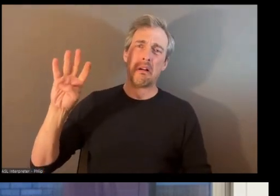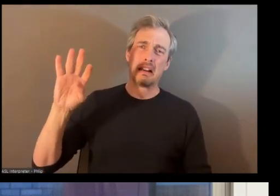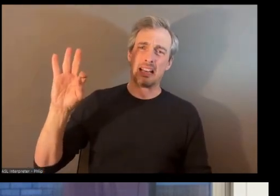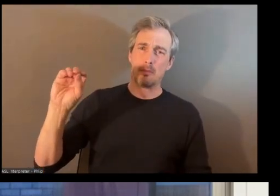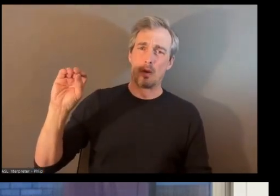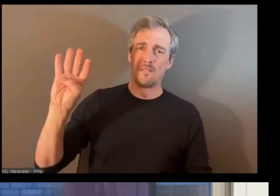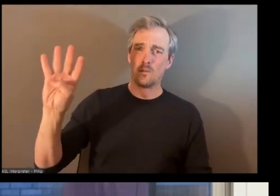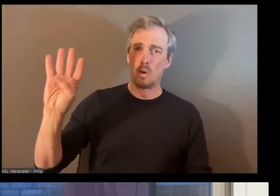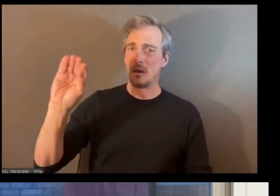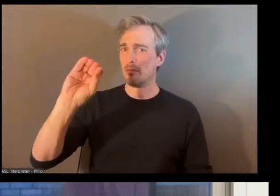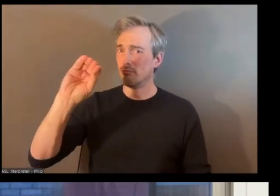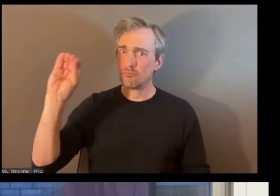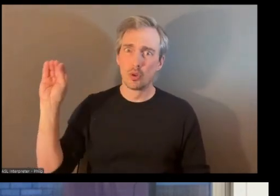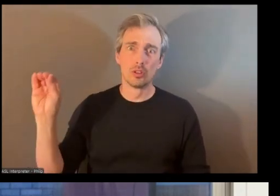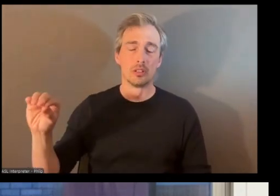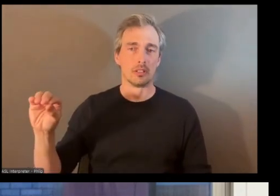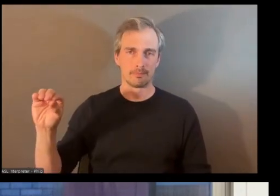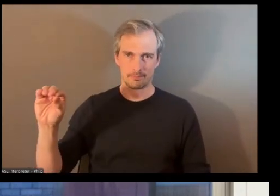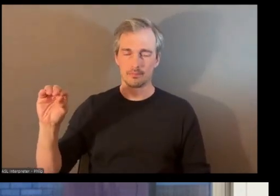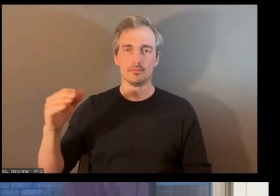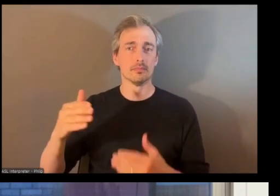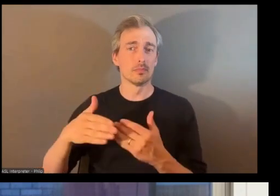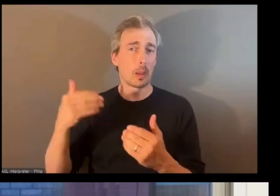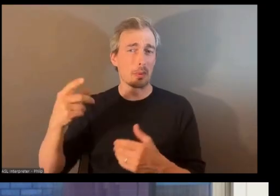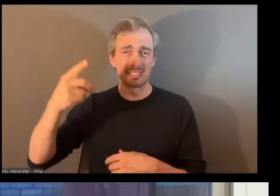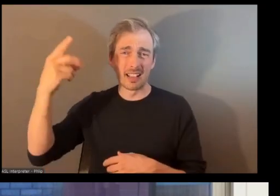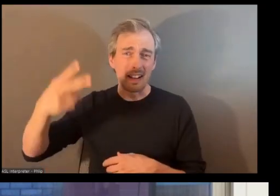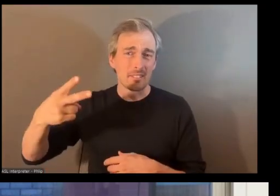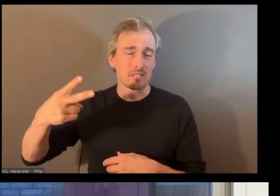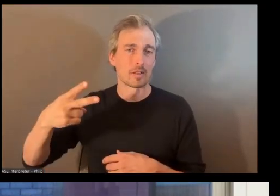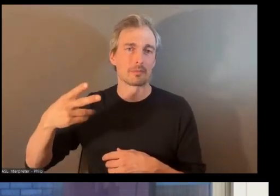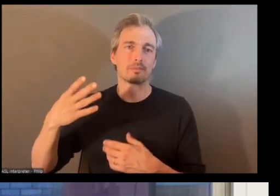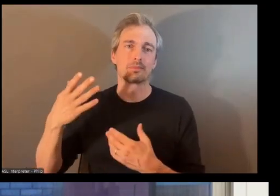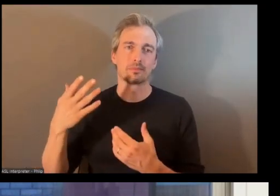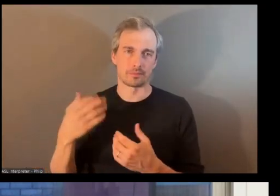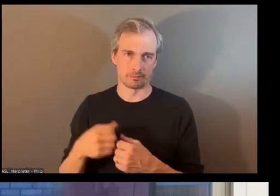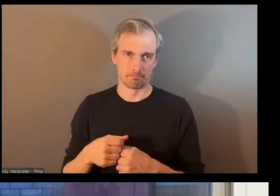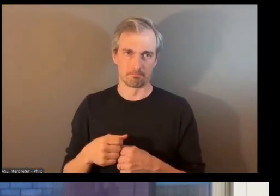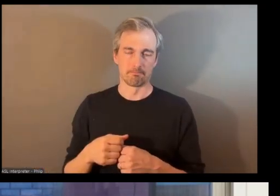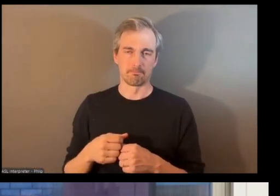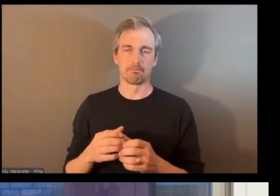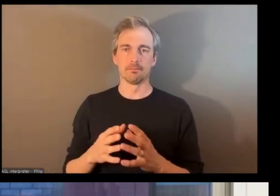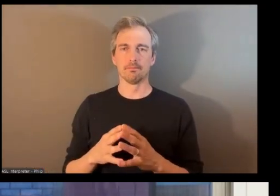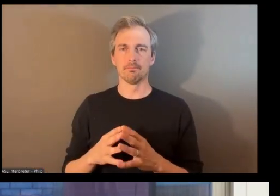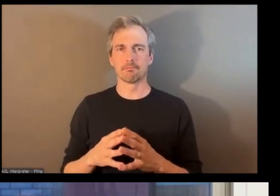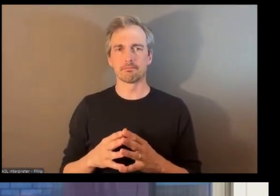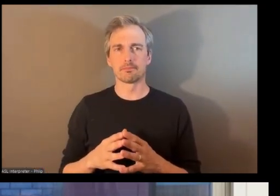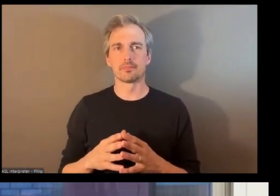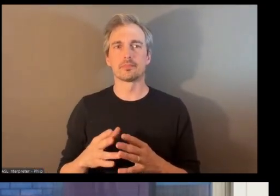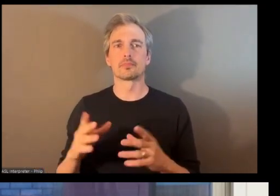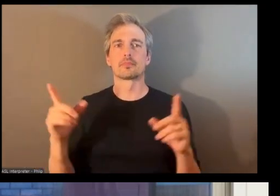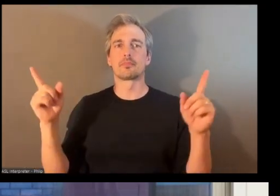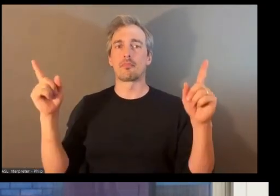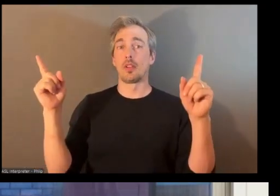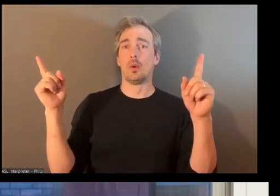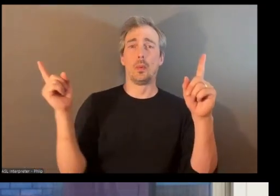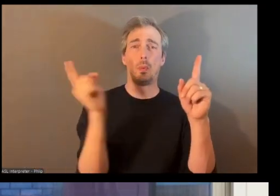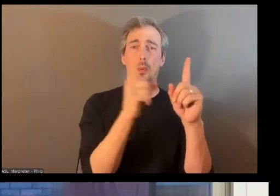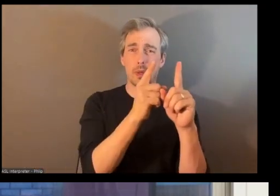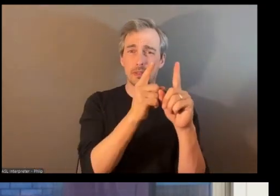And then after that, we have Spanish, German, so Spanish, at 6%, German at